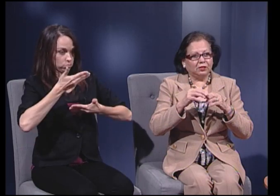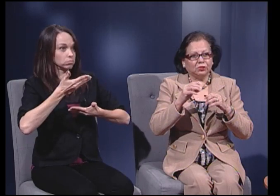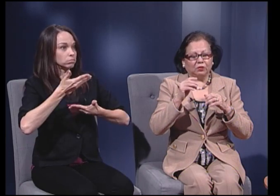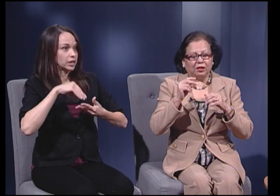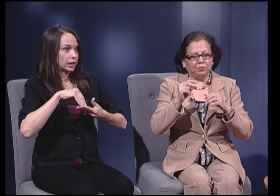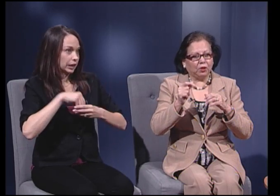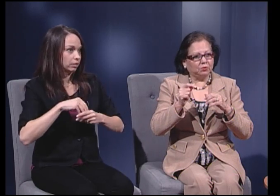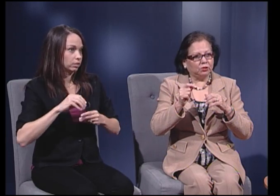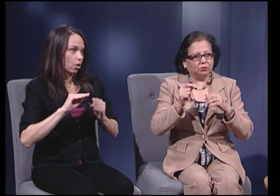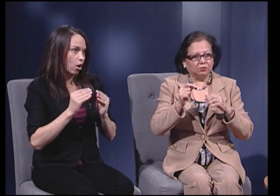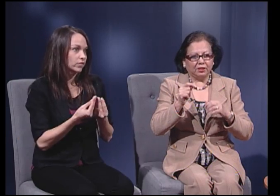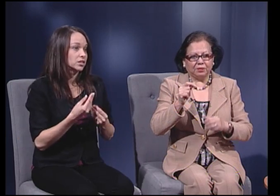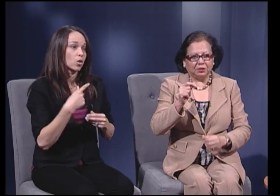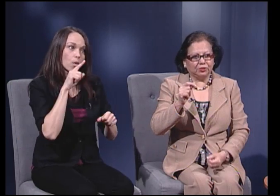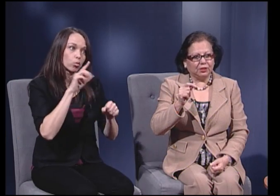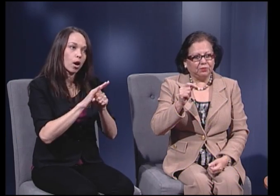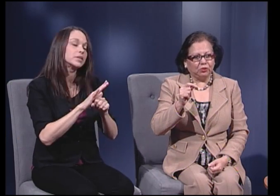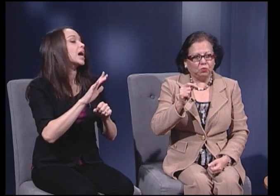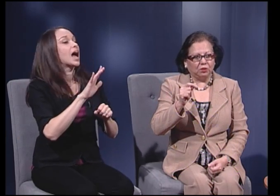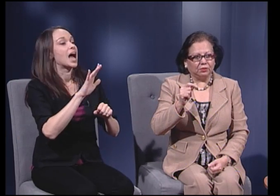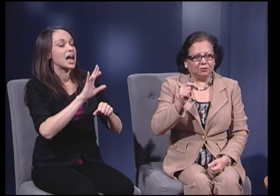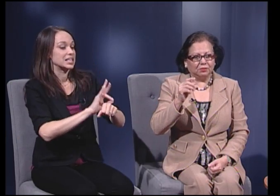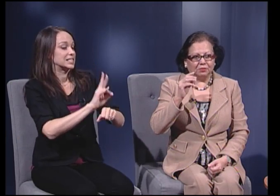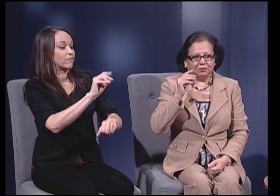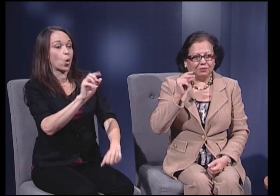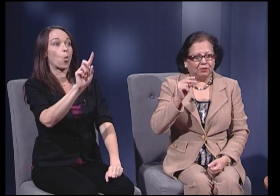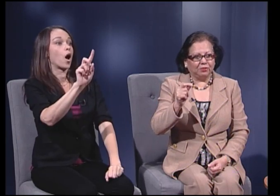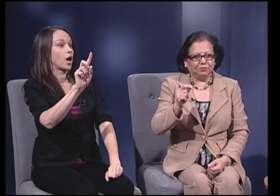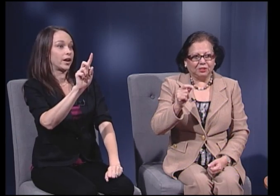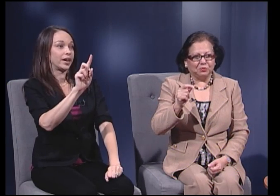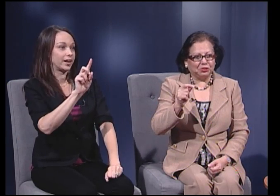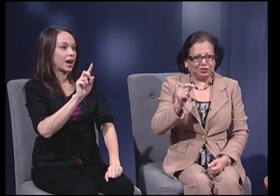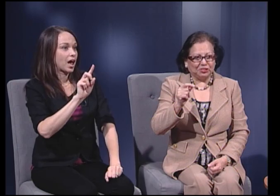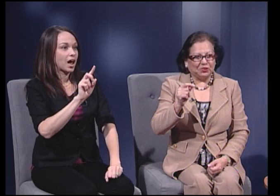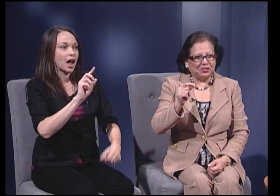and so I promise you at about 7:01, our number start showing